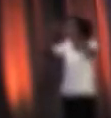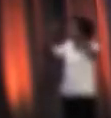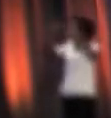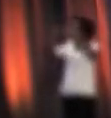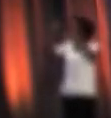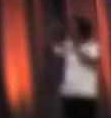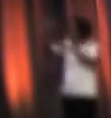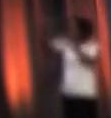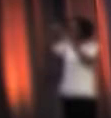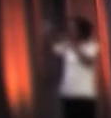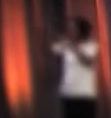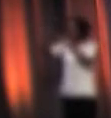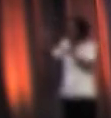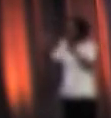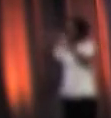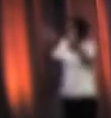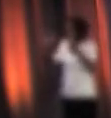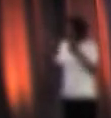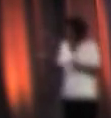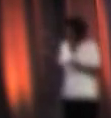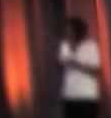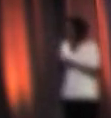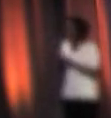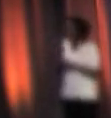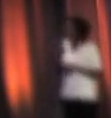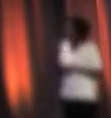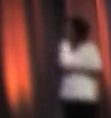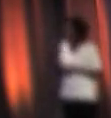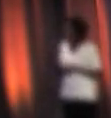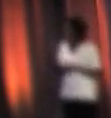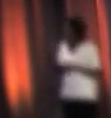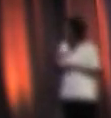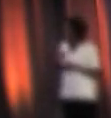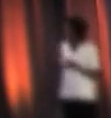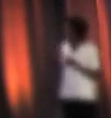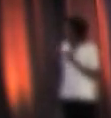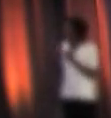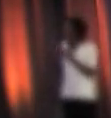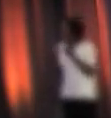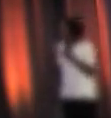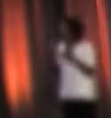spectrum of our endeavour, both what has been achieved and what remains in motion.